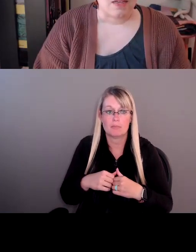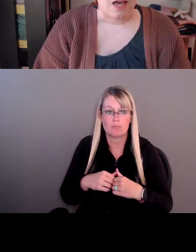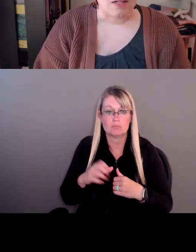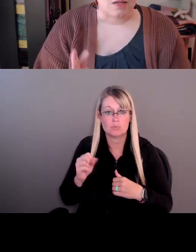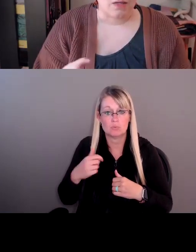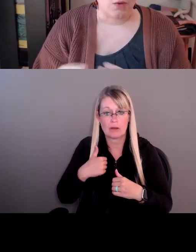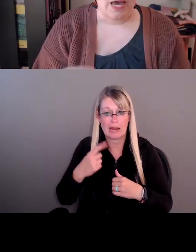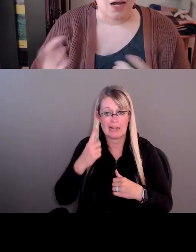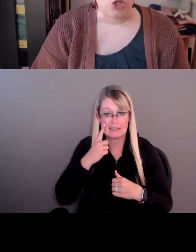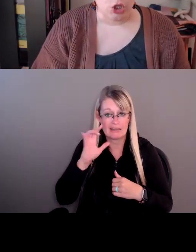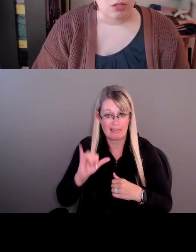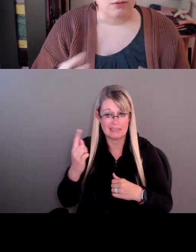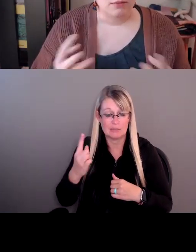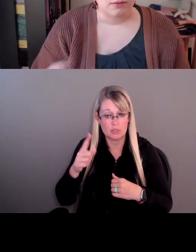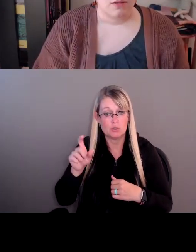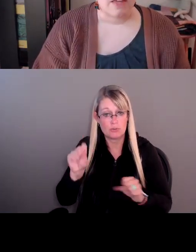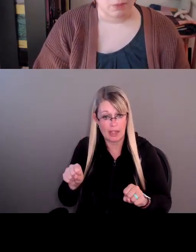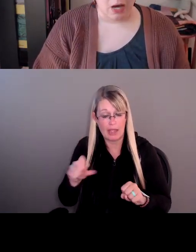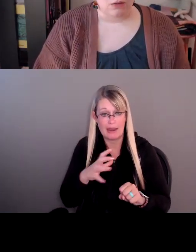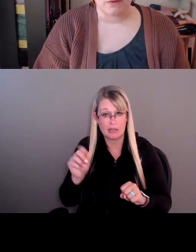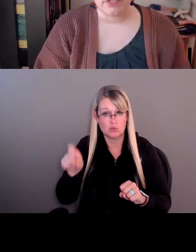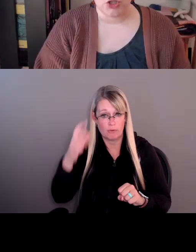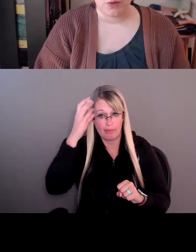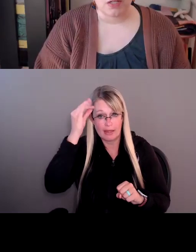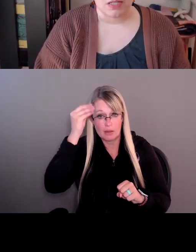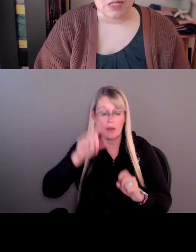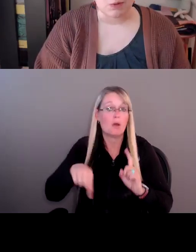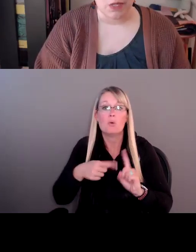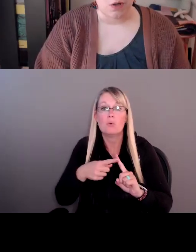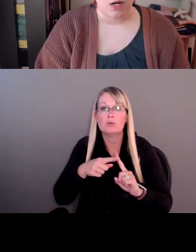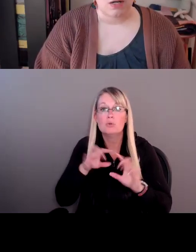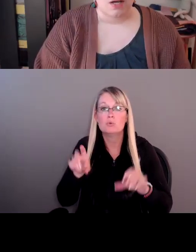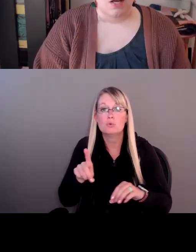that that is something that you can and should think about when you are doing accessibility work.